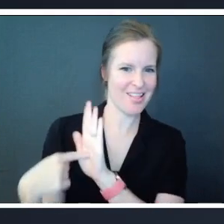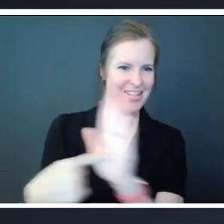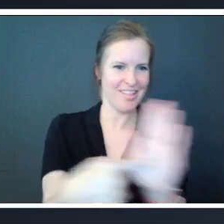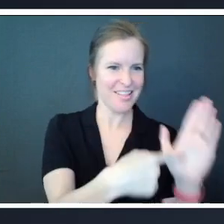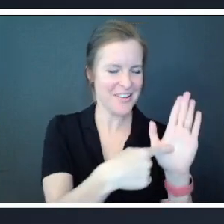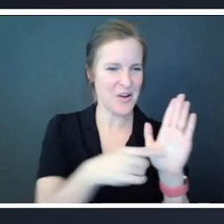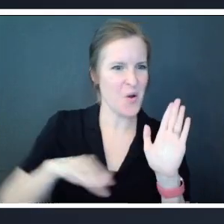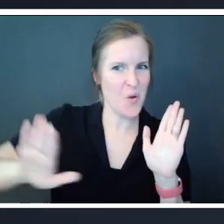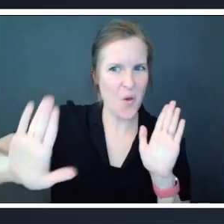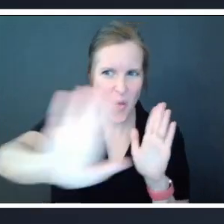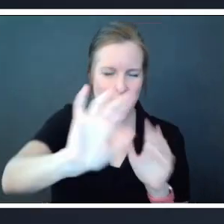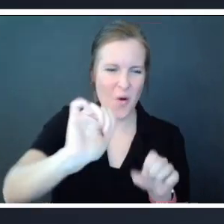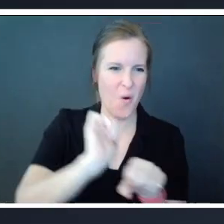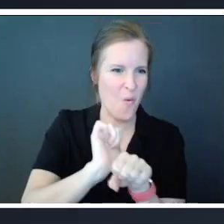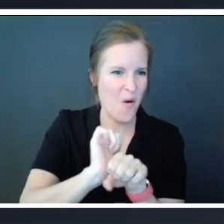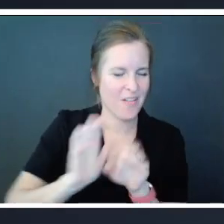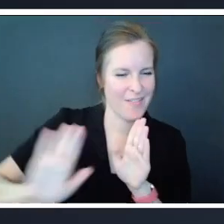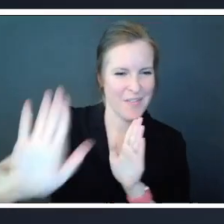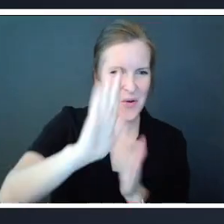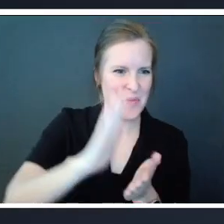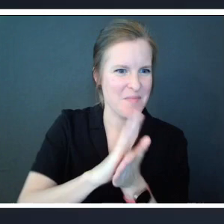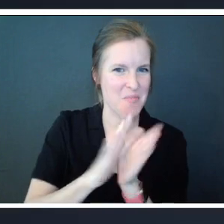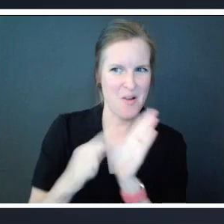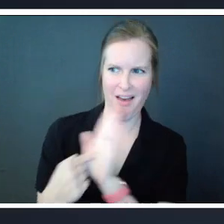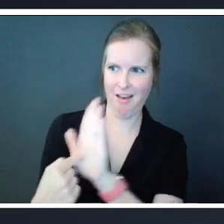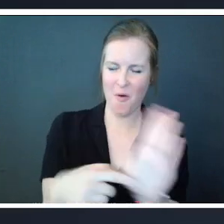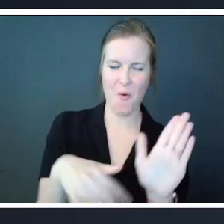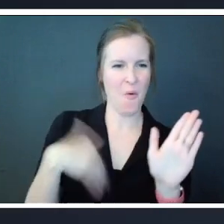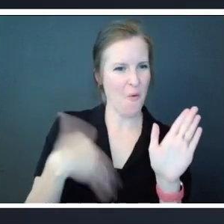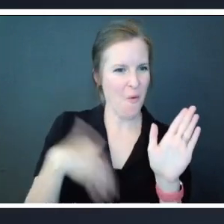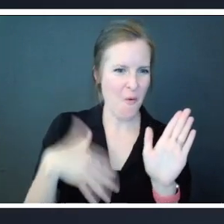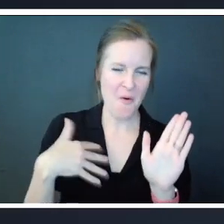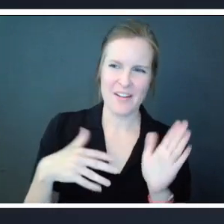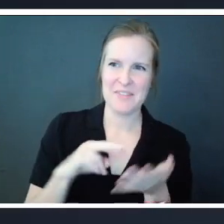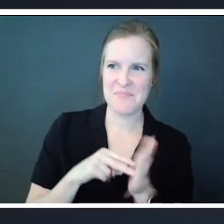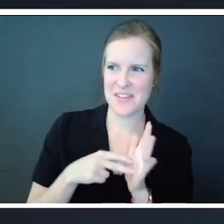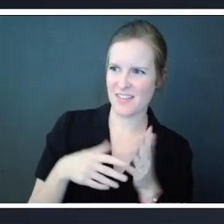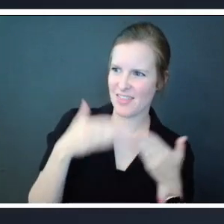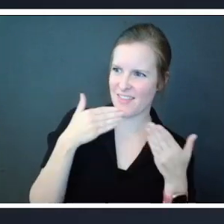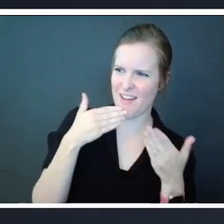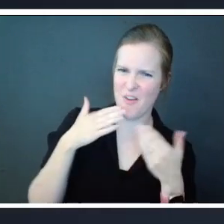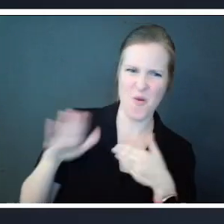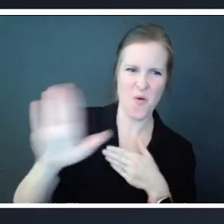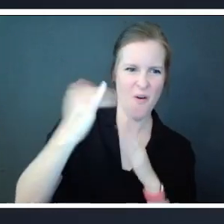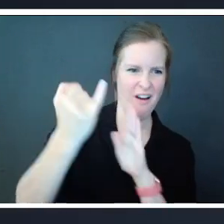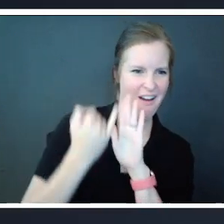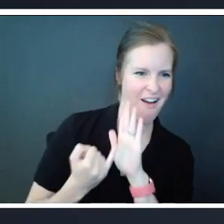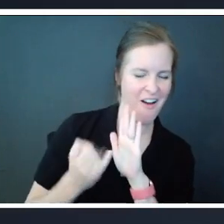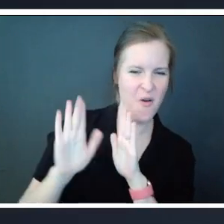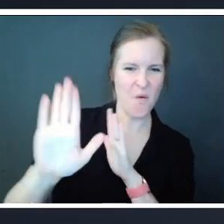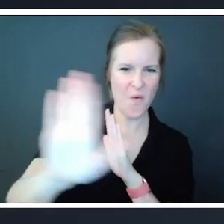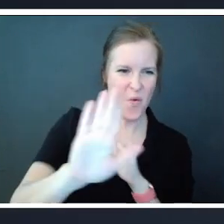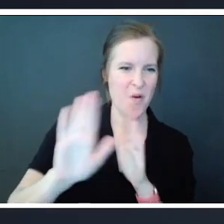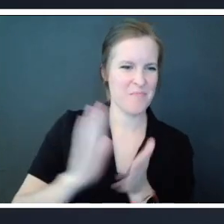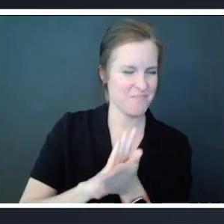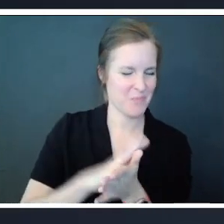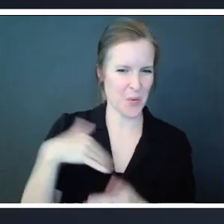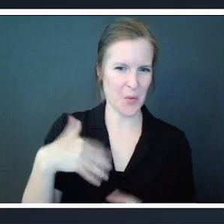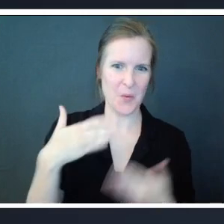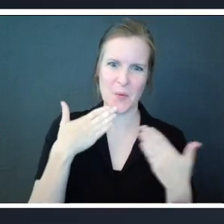being called out by our hosts, thanking them for their amazing artwork. Next slide please.